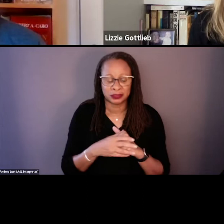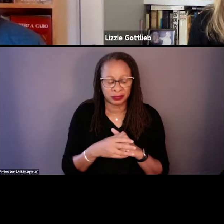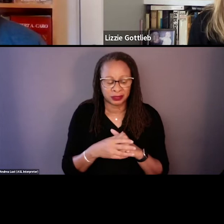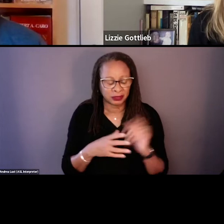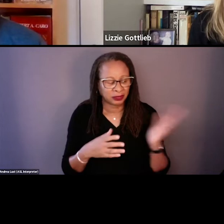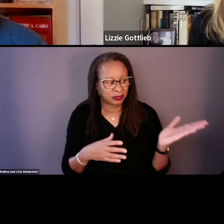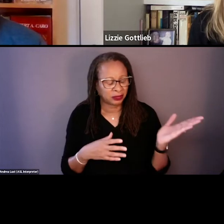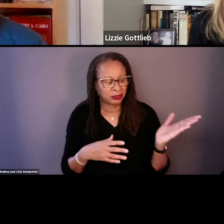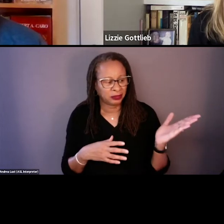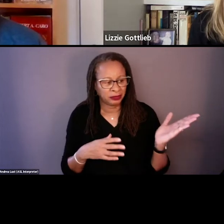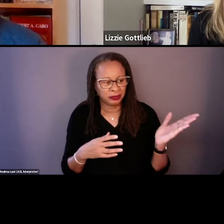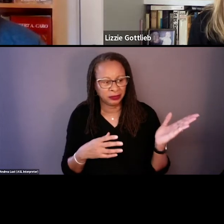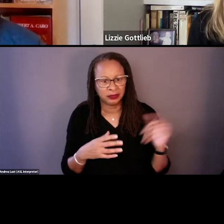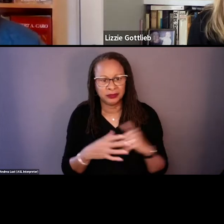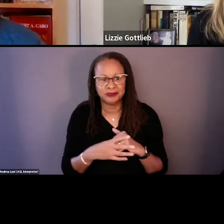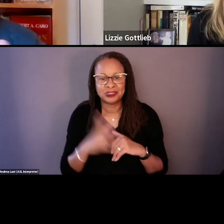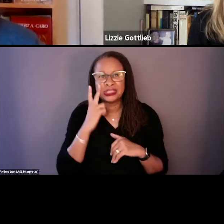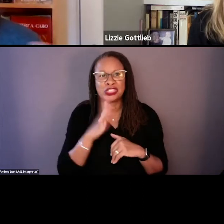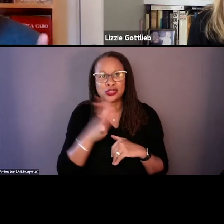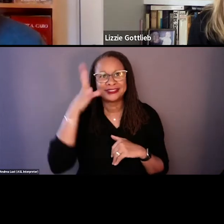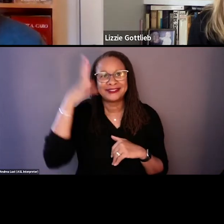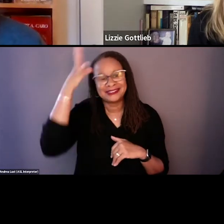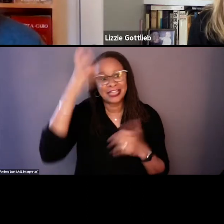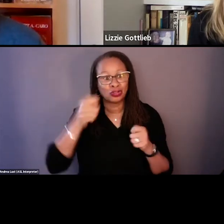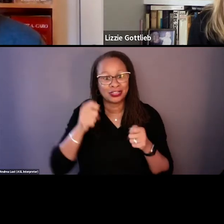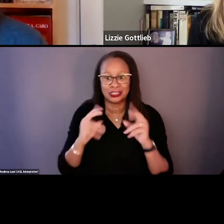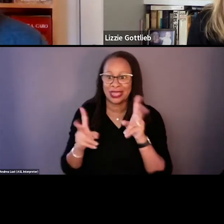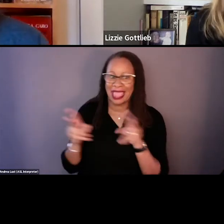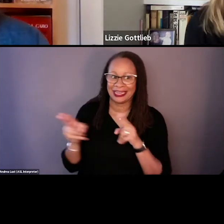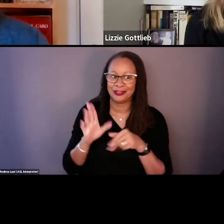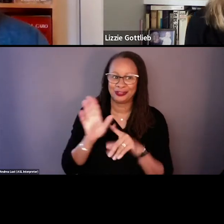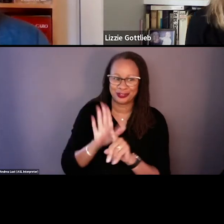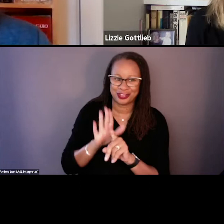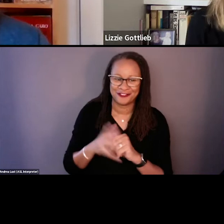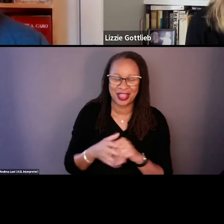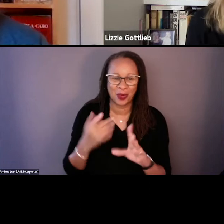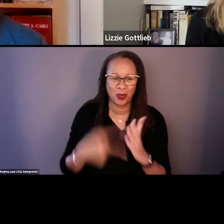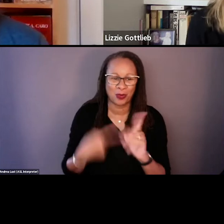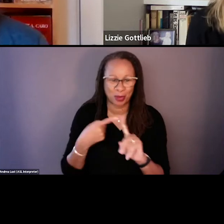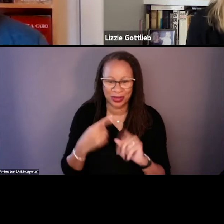that your relationship with your dad has- you know, like, we see him trying to edit you at one point, you show that, which is kind of great,